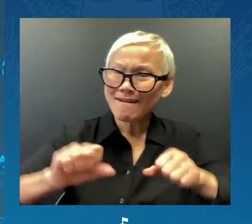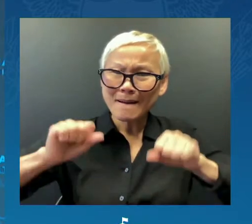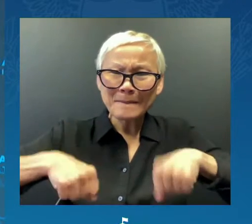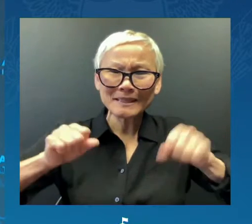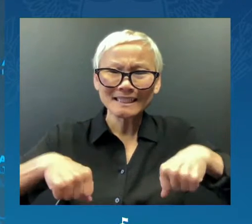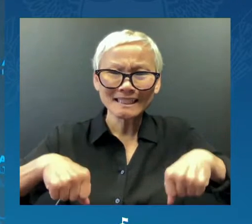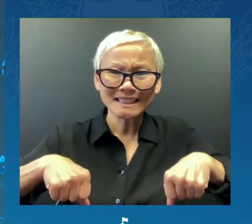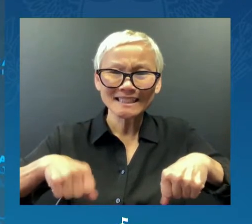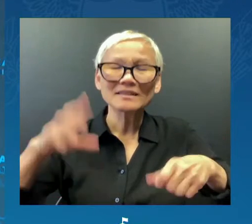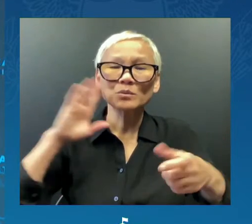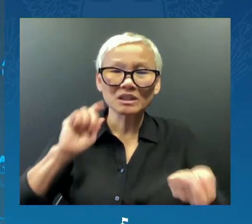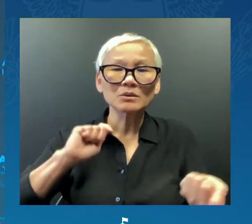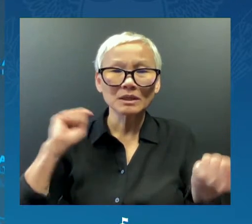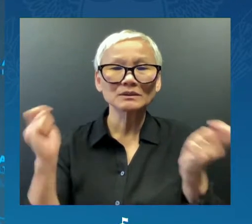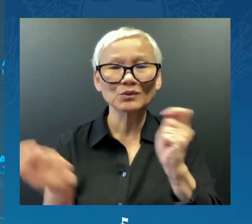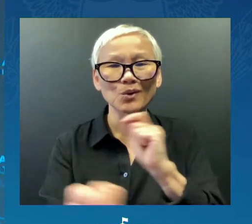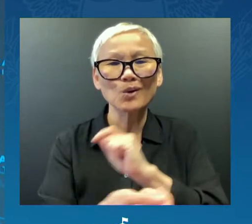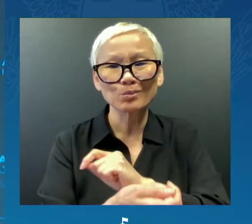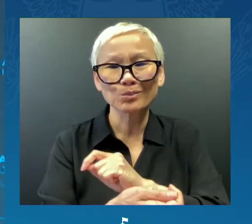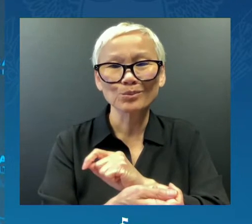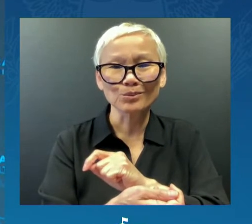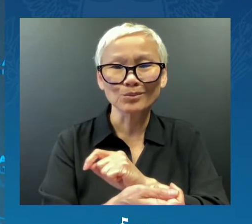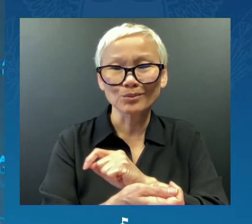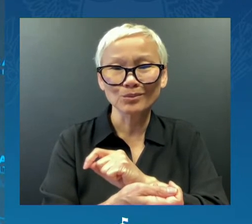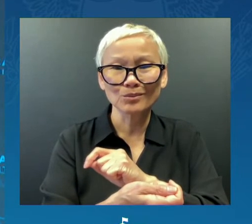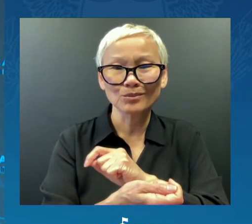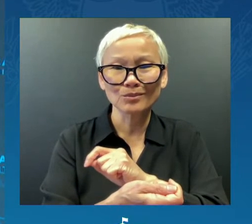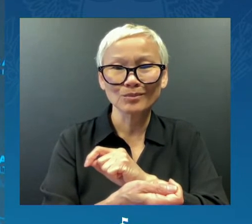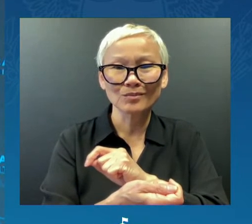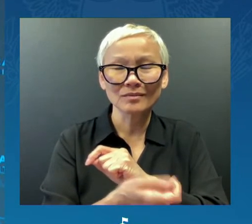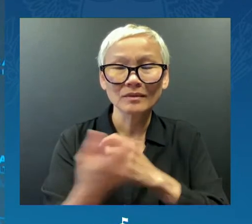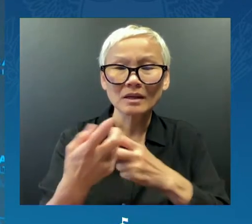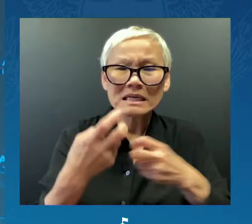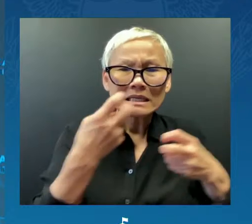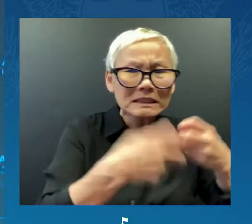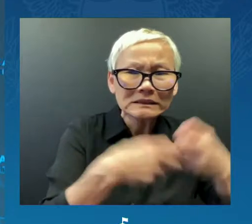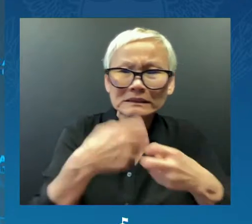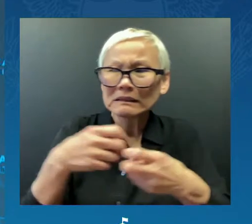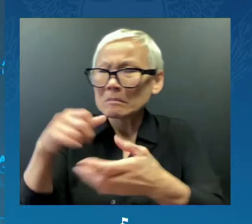seemingly intractable problems into opportunities.